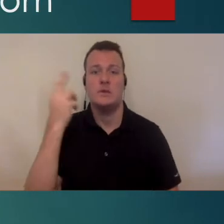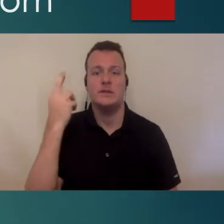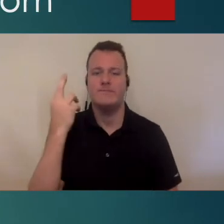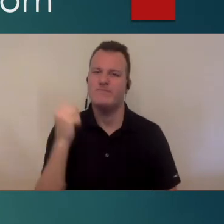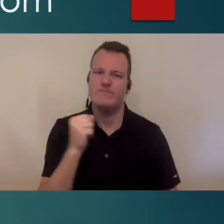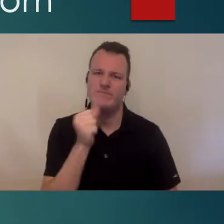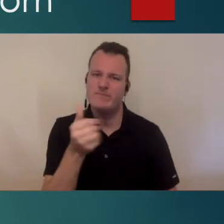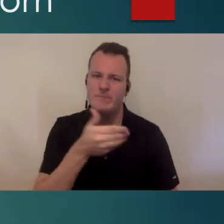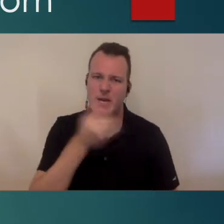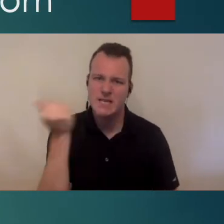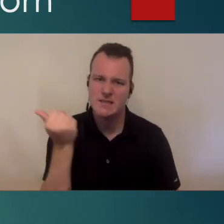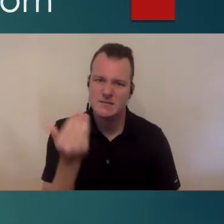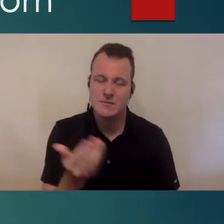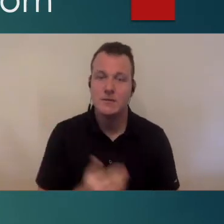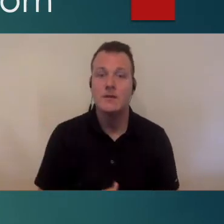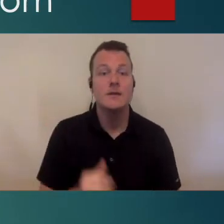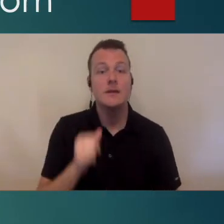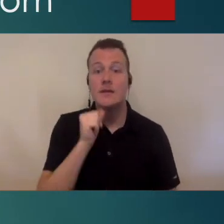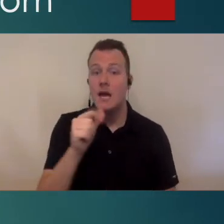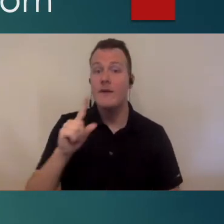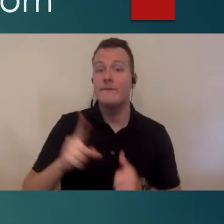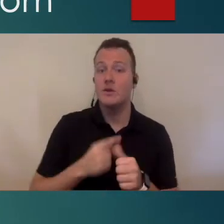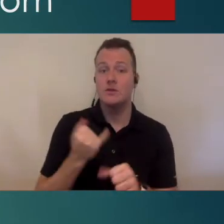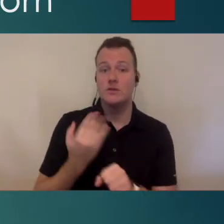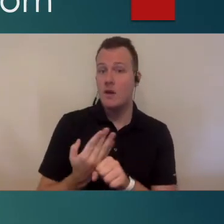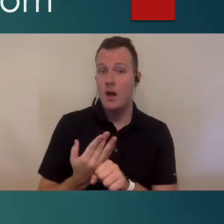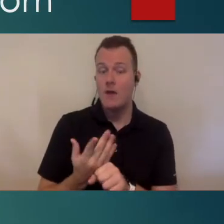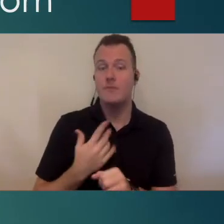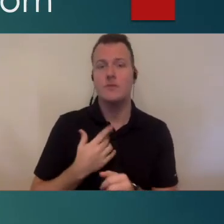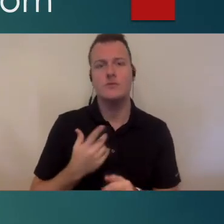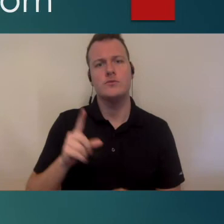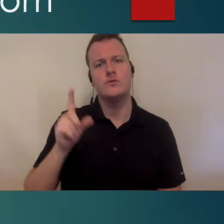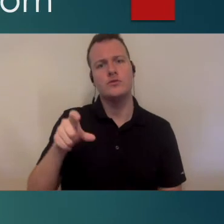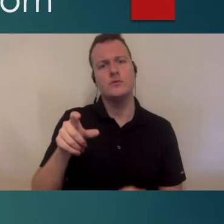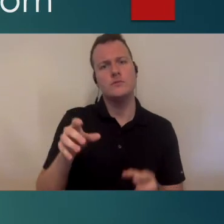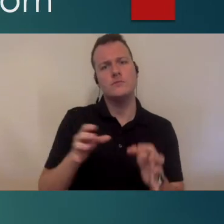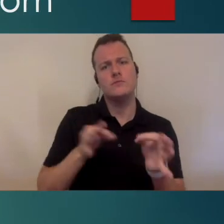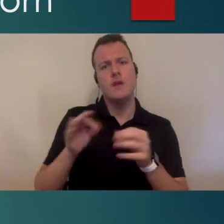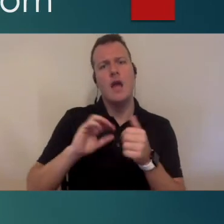If this isn't your first job though, detail how you improved services and